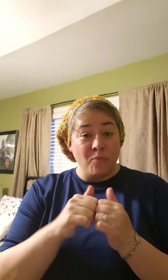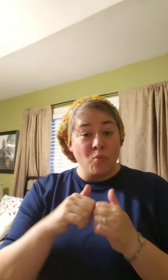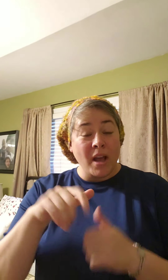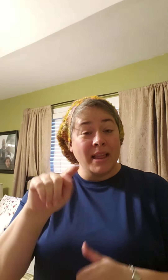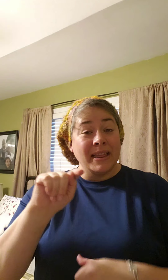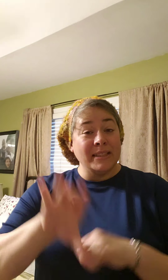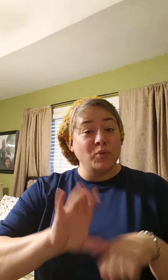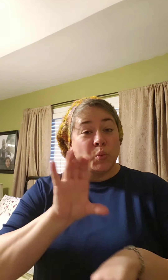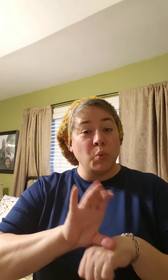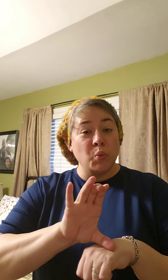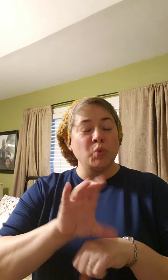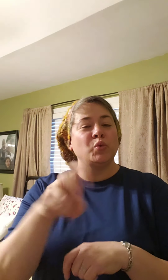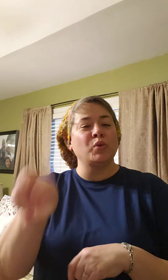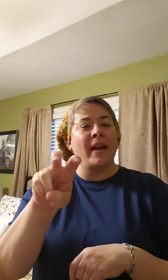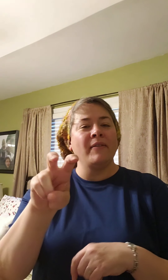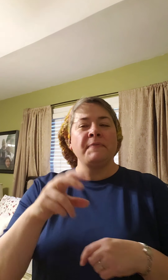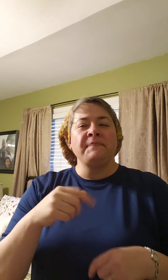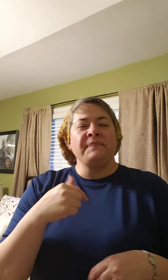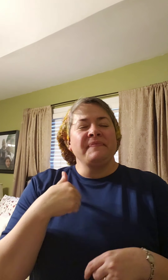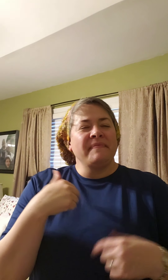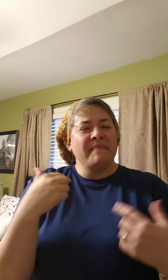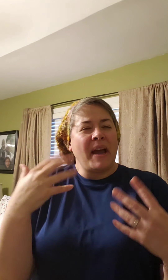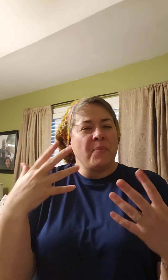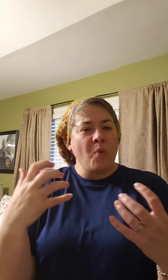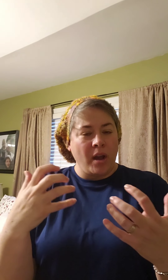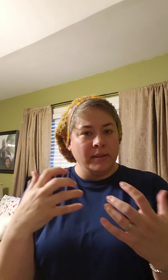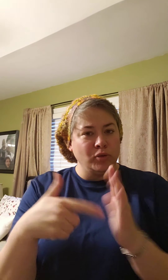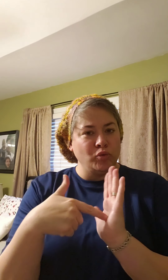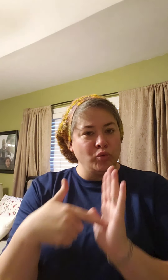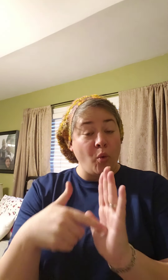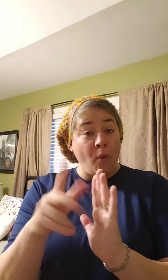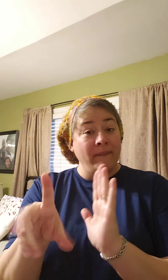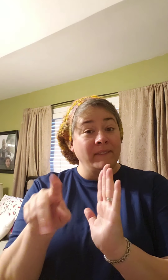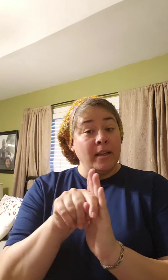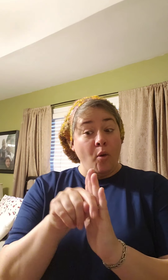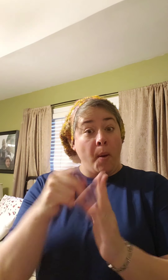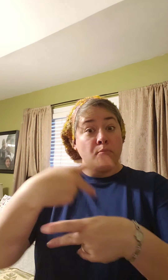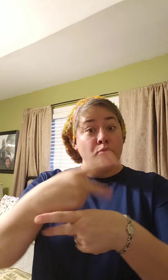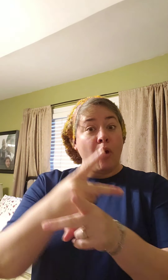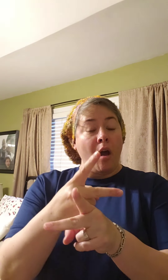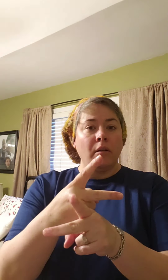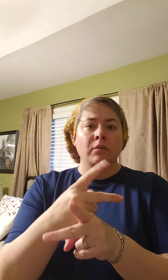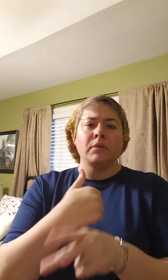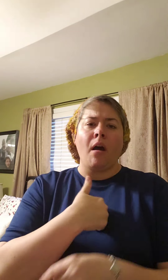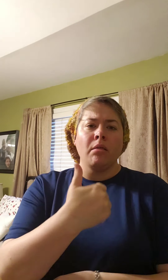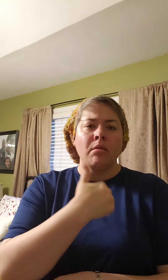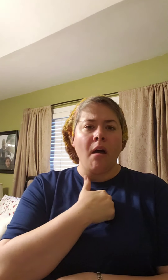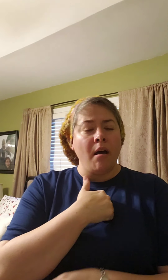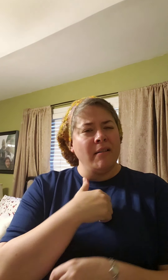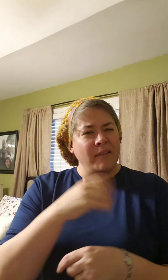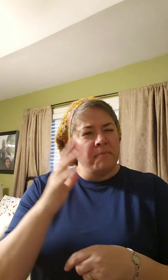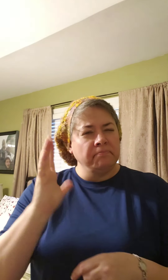I'm Natalie with Thistles and Coos Travel. I wanted to show a product that I love